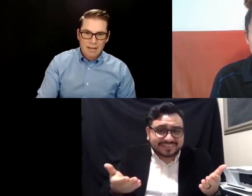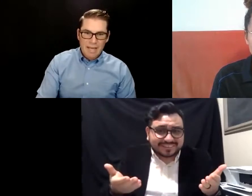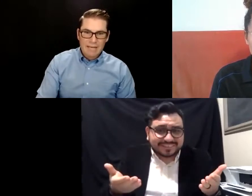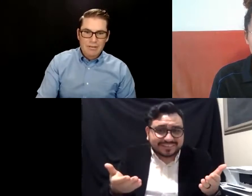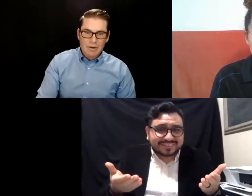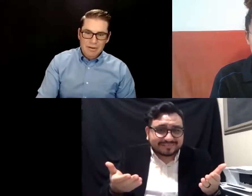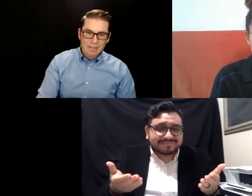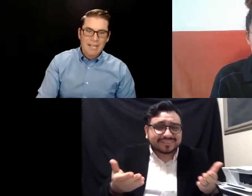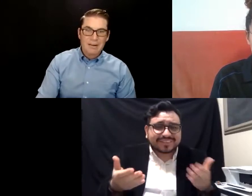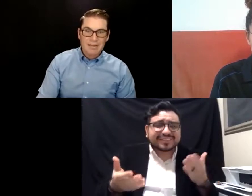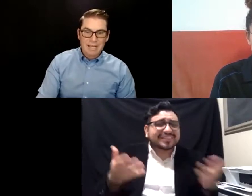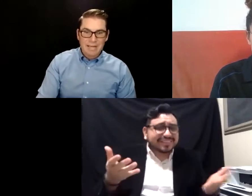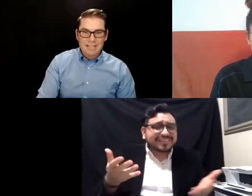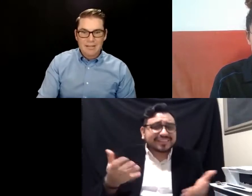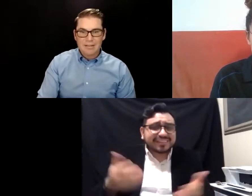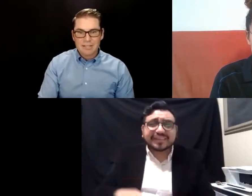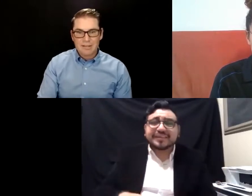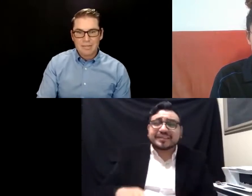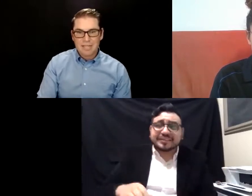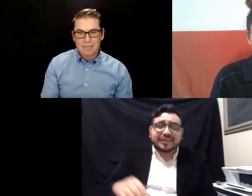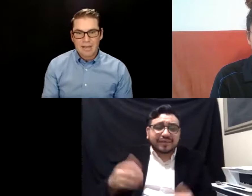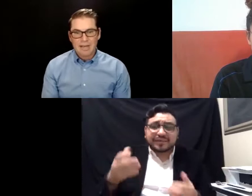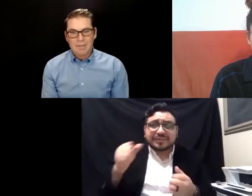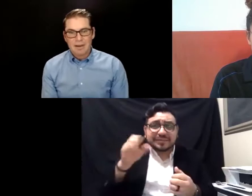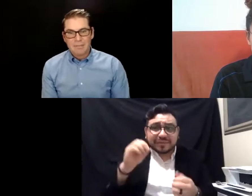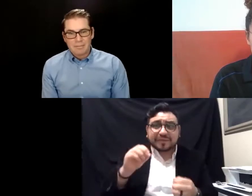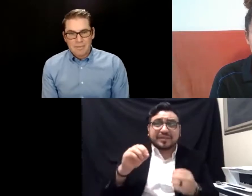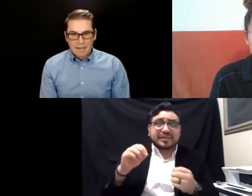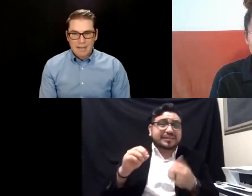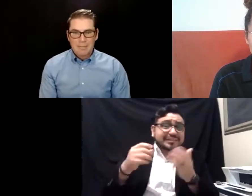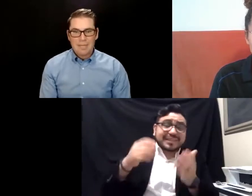And even though I couldn't hear everything, I still understood what they were talking about.